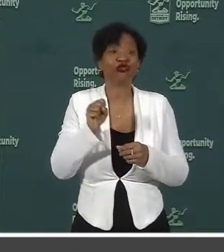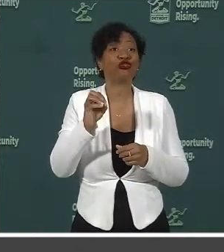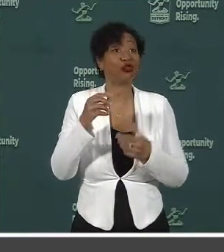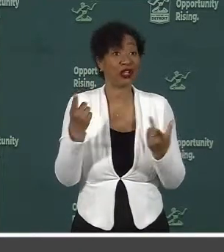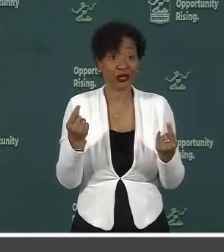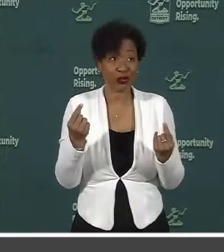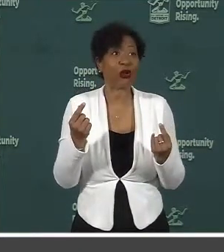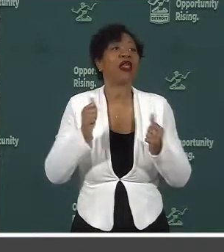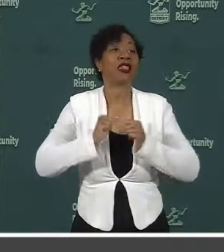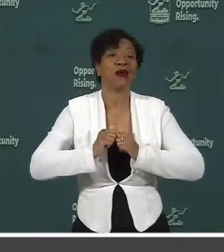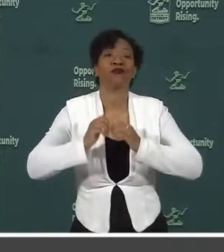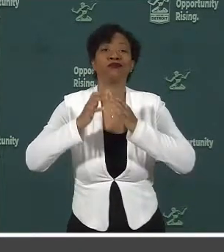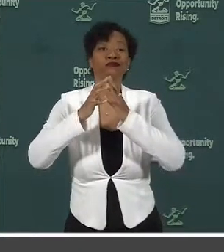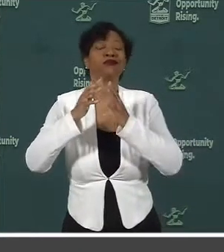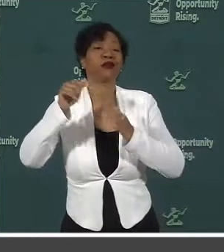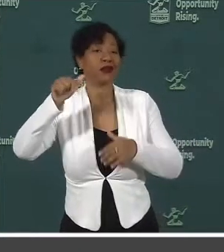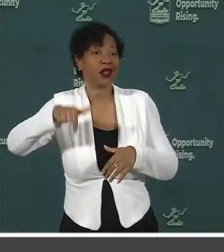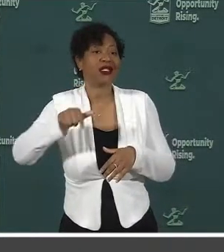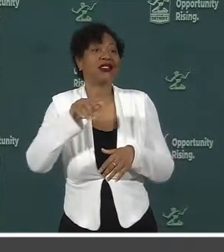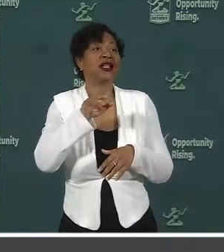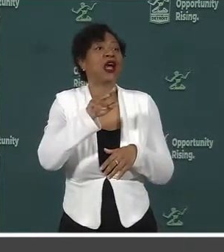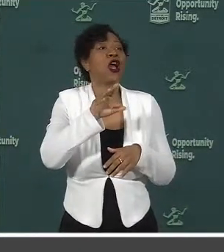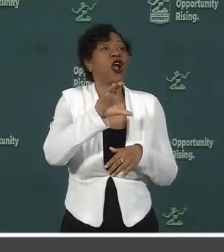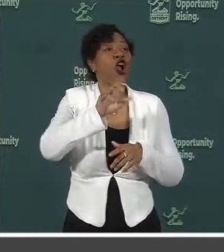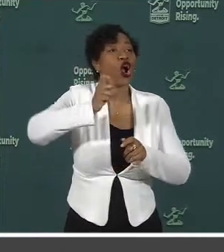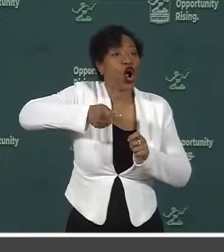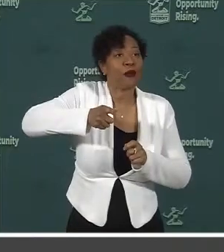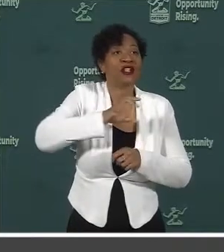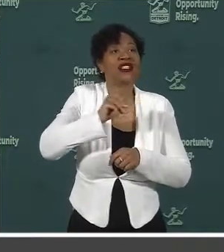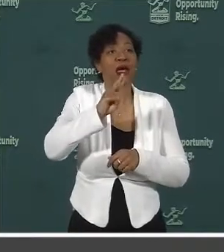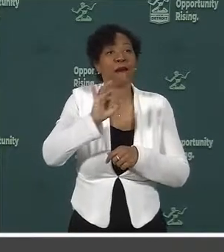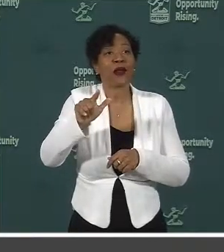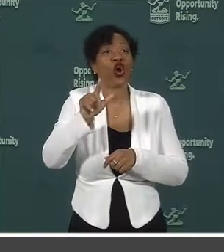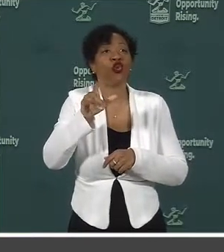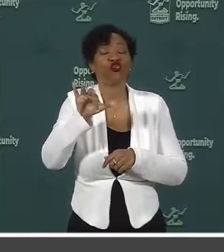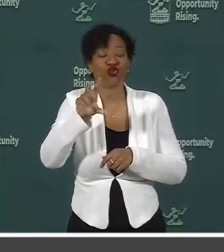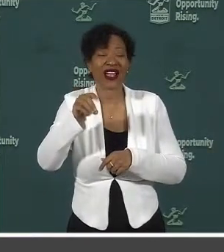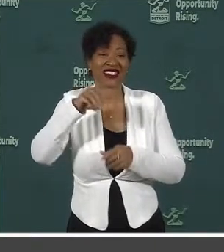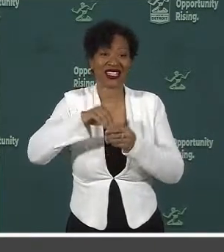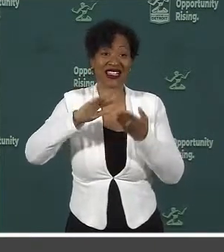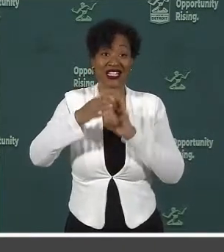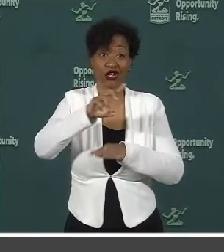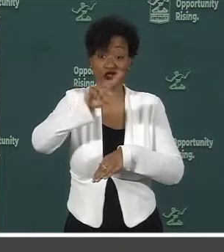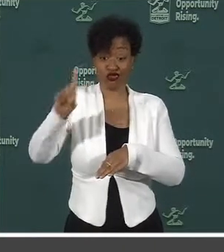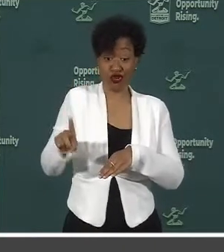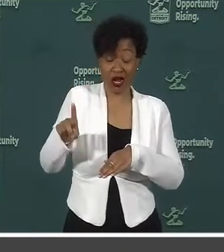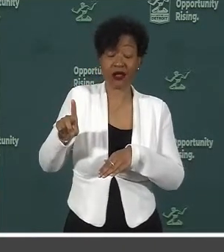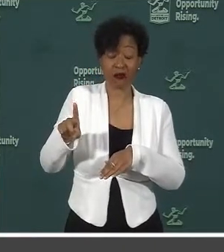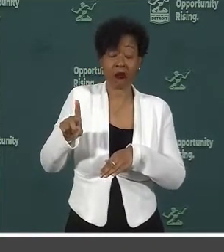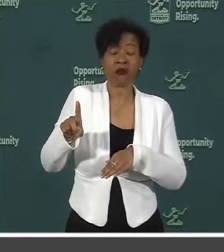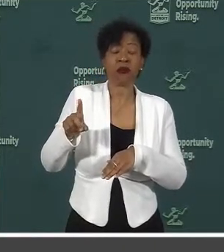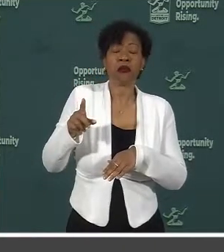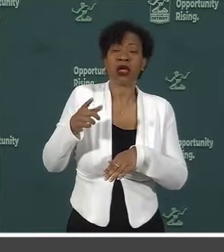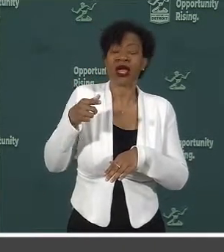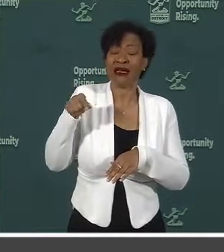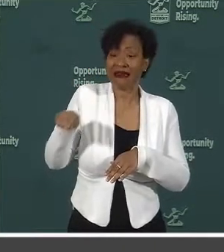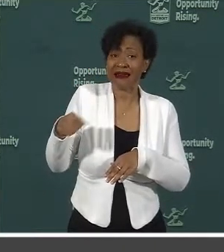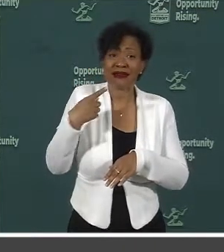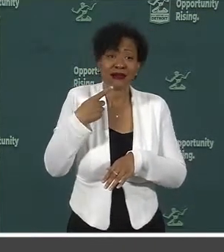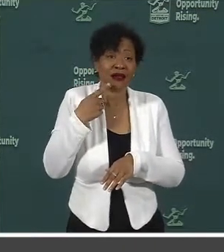SAID TO ME OK ONE THING IF I'M GOING TO BUILD THIS CENTER IN THE CITY WHEN JOBS COME ALONG I EXPECT YOU TO FIGHT FOR ME TO MAKE SURE THEY'RE USING A LOCAL